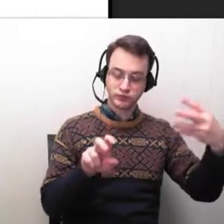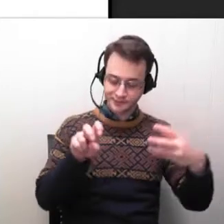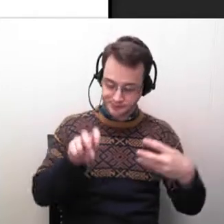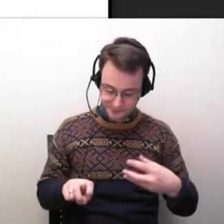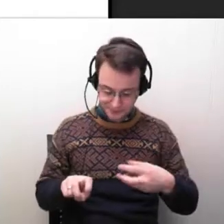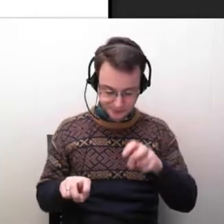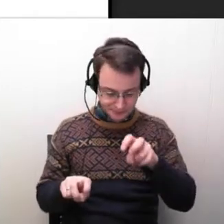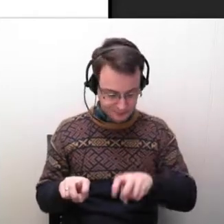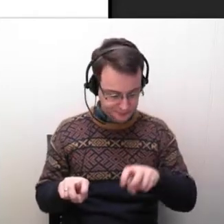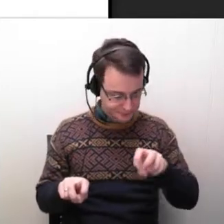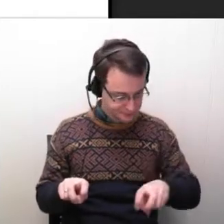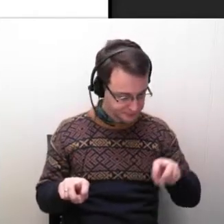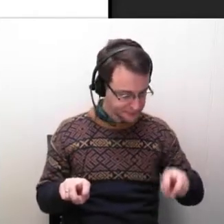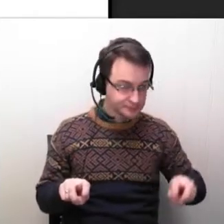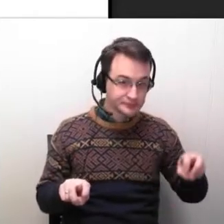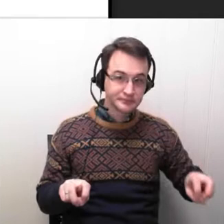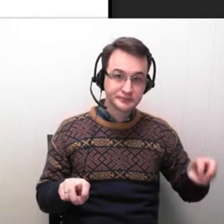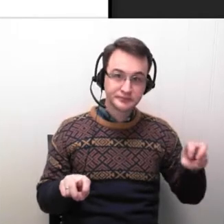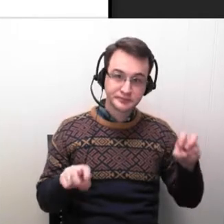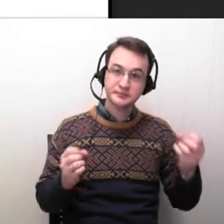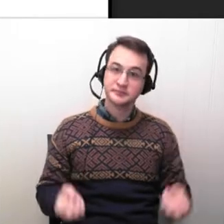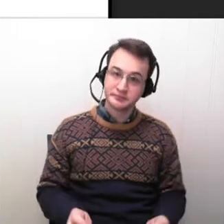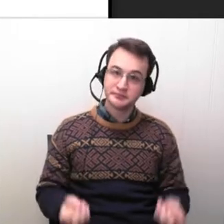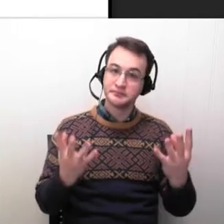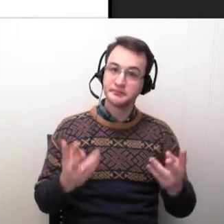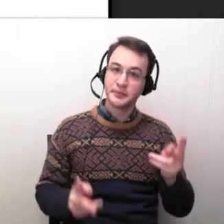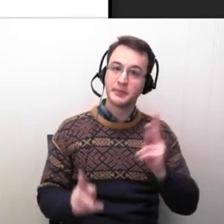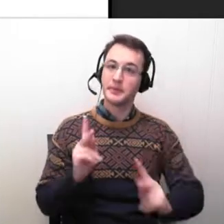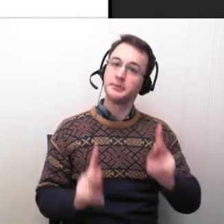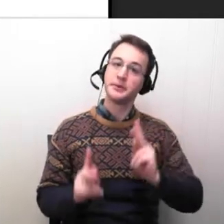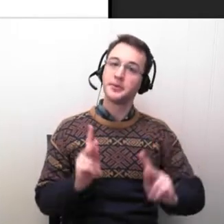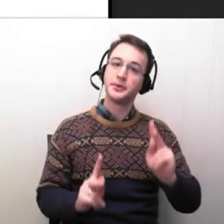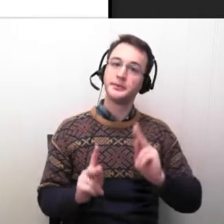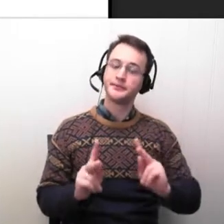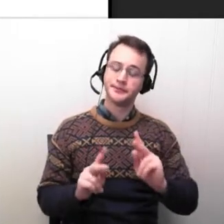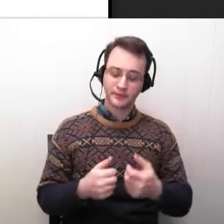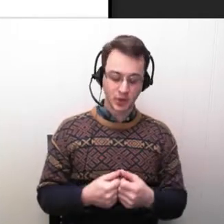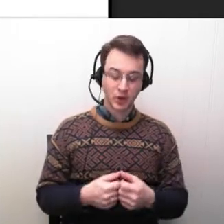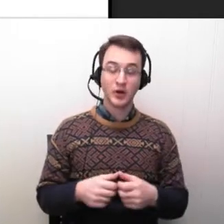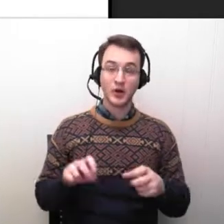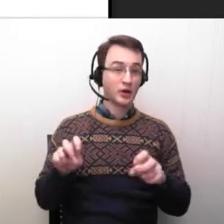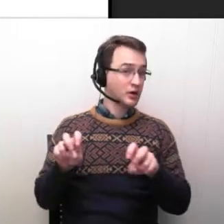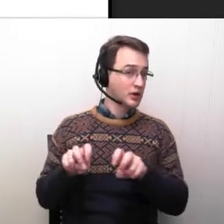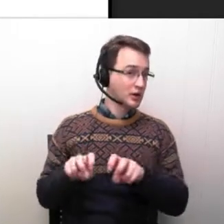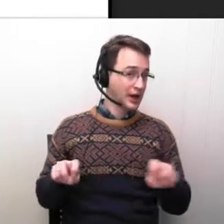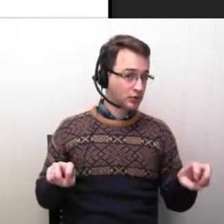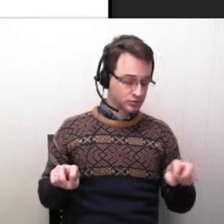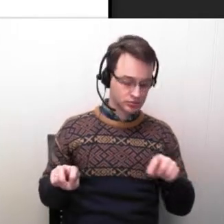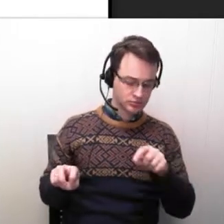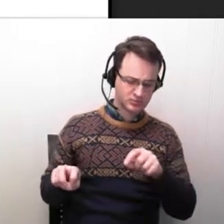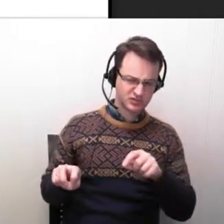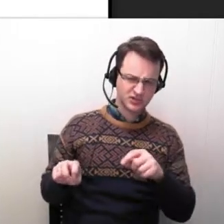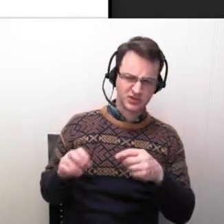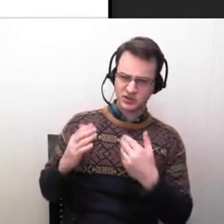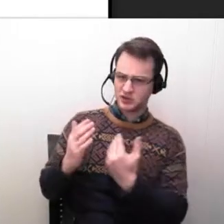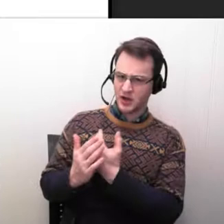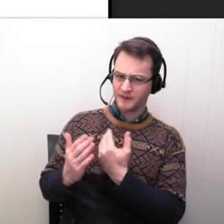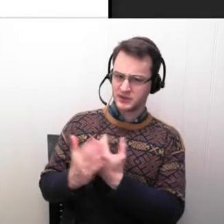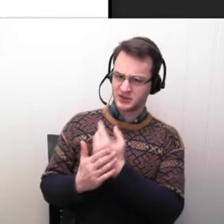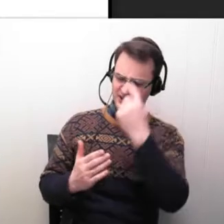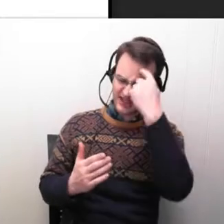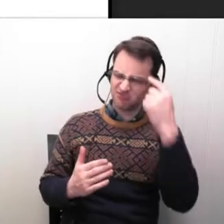sitting in a row. While the sign for COUCH may not appear iconic to novices, this study